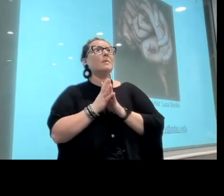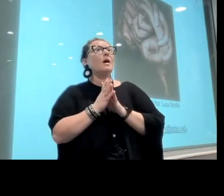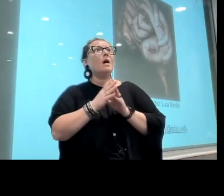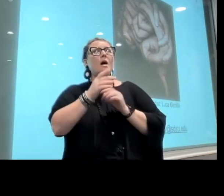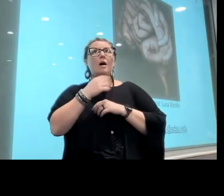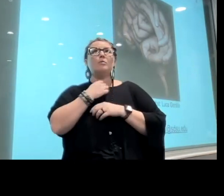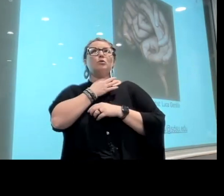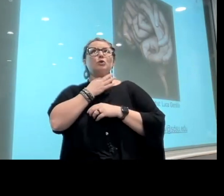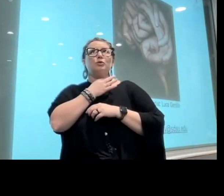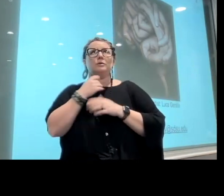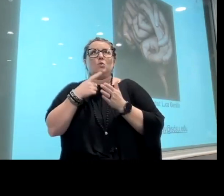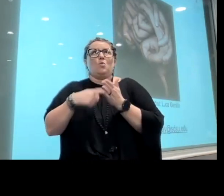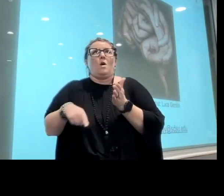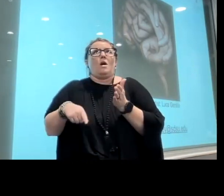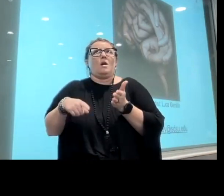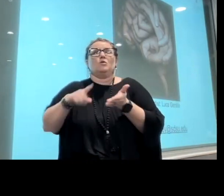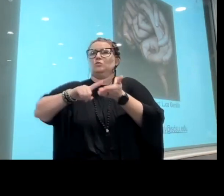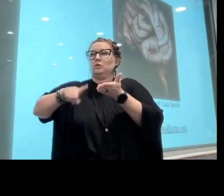Looking at the work that you've shared as well,